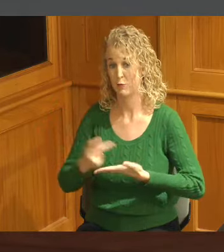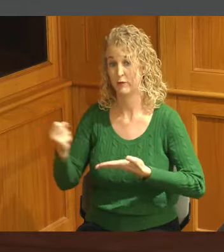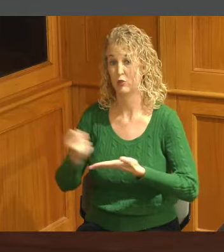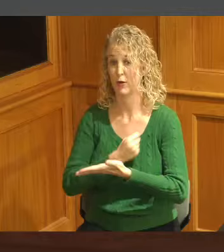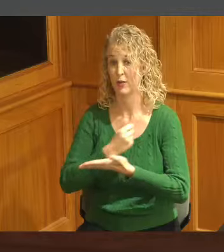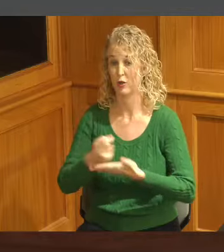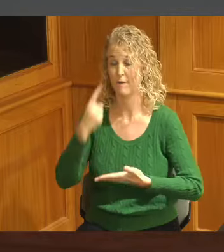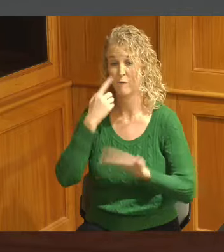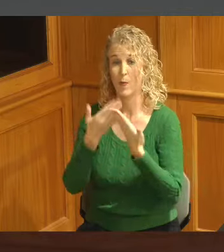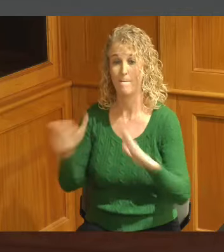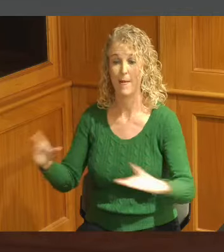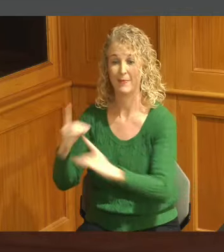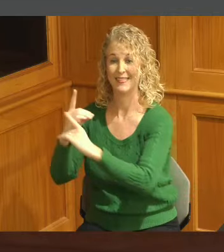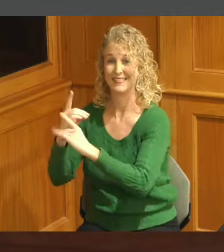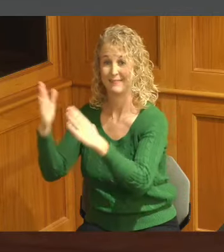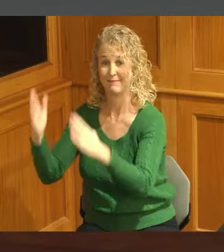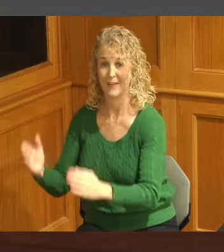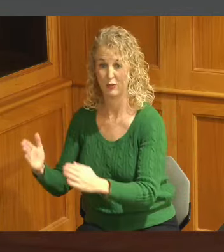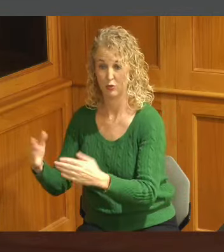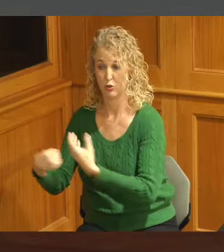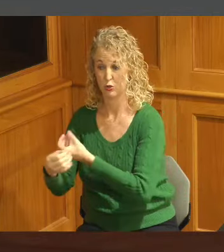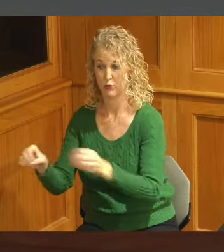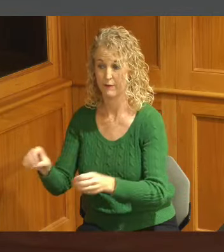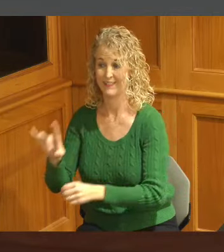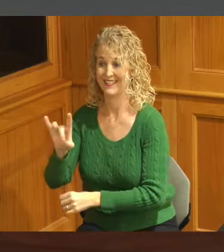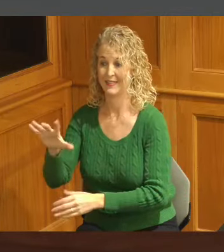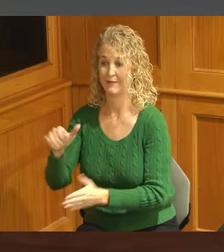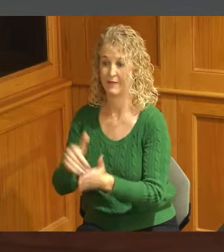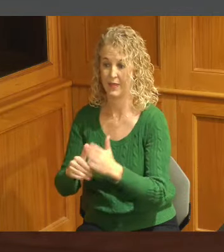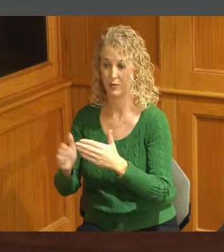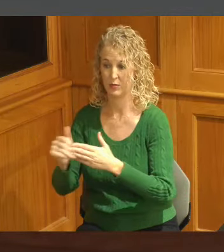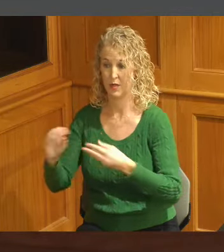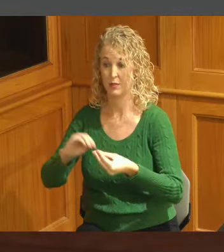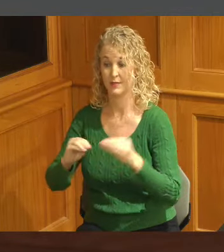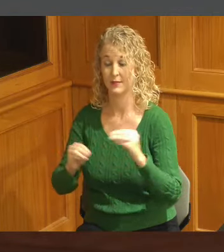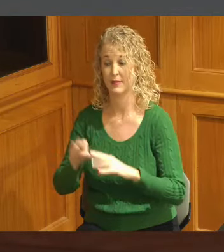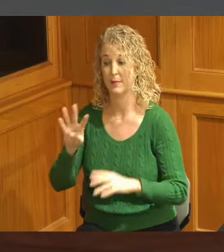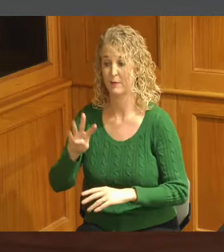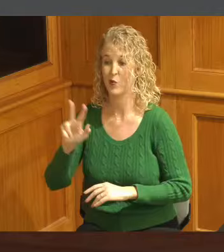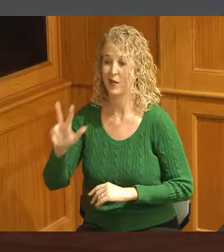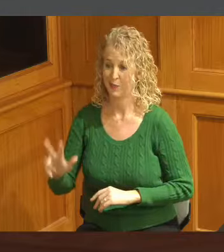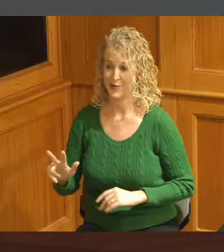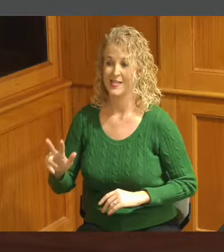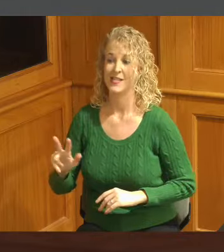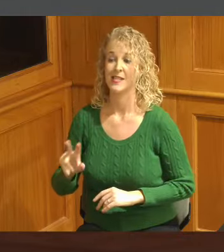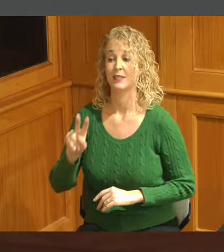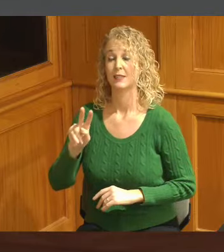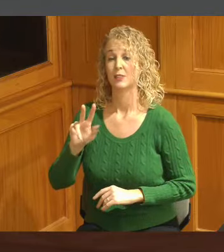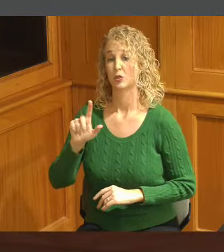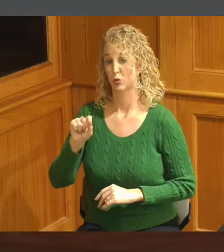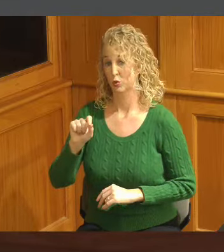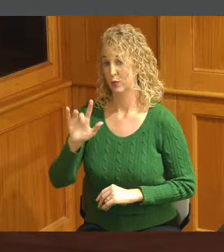cards in the Public Defenders office for $85,000. And item 43 is the monthly investment report for